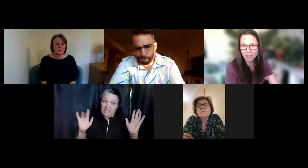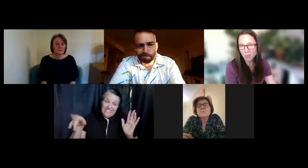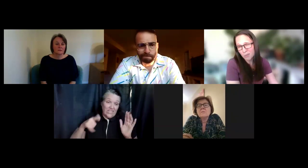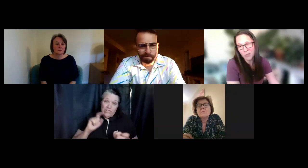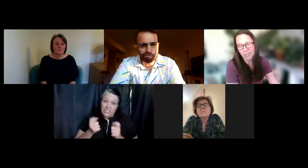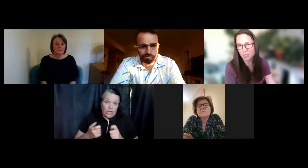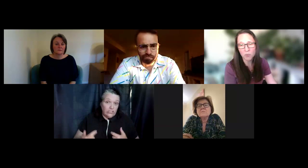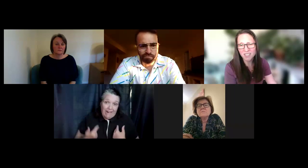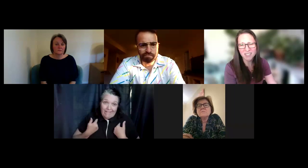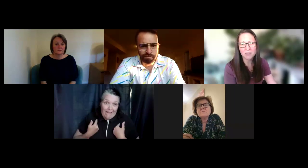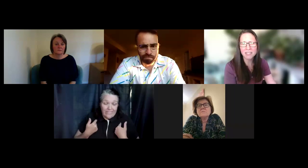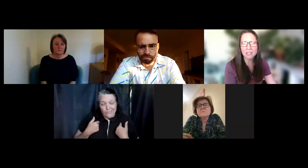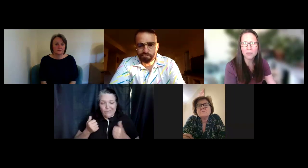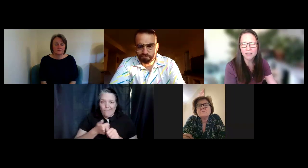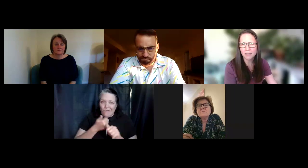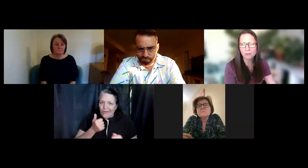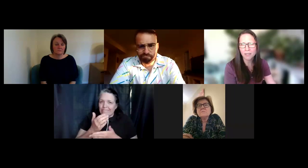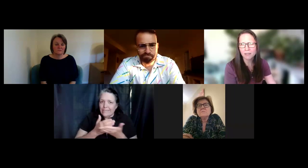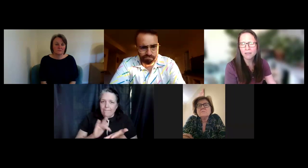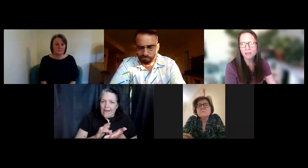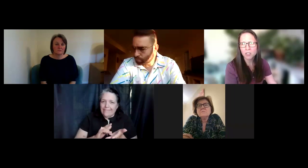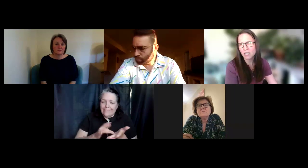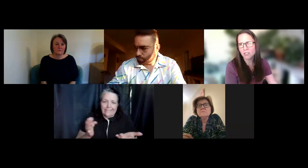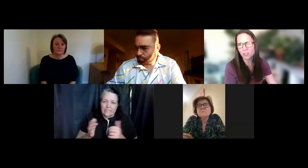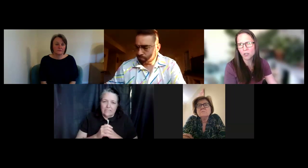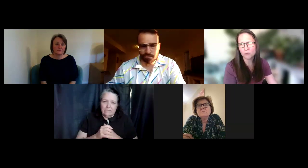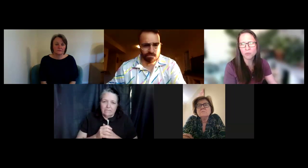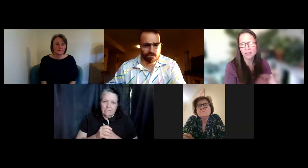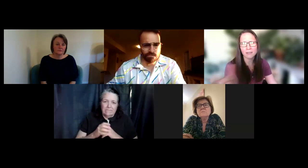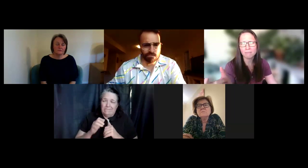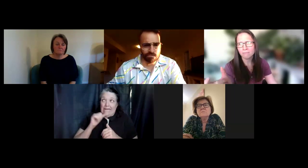which at this point doesn't even seem like significant change, to go from taking,